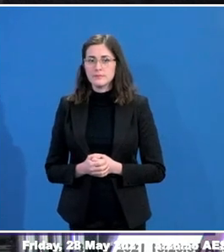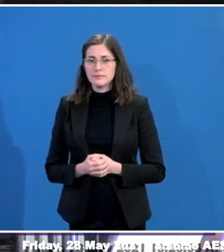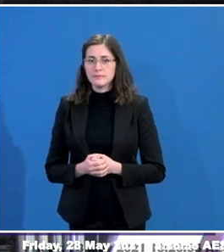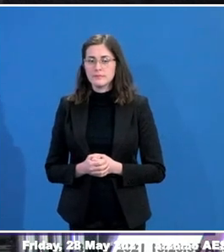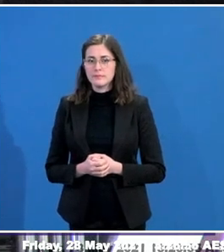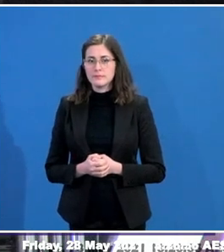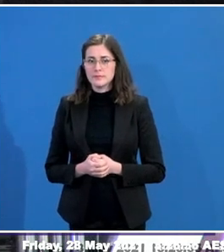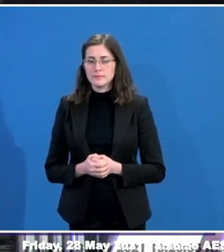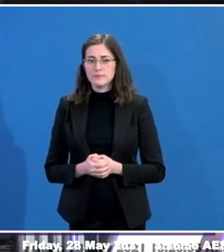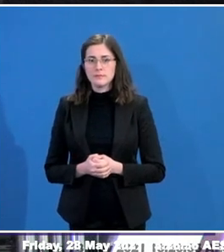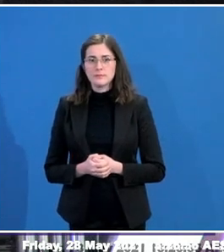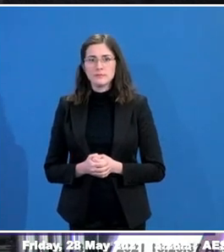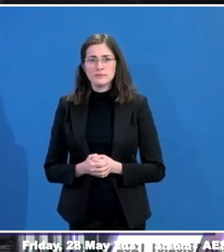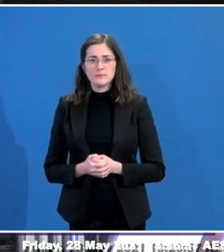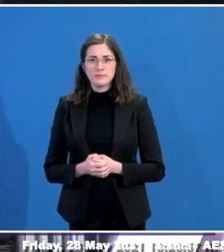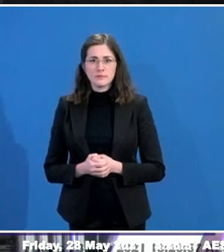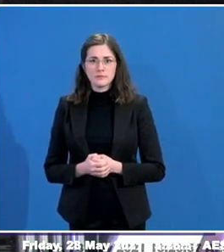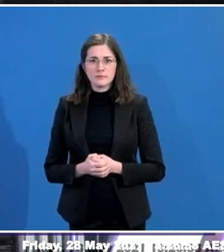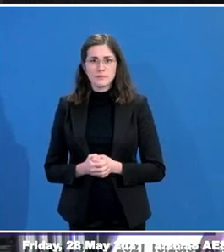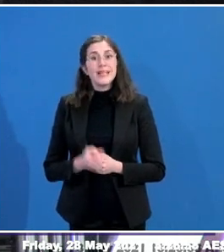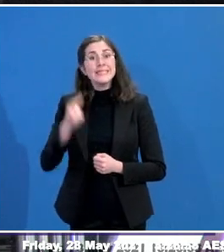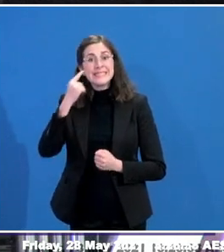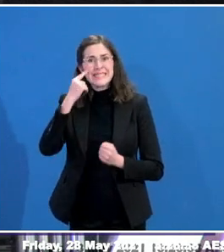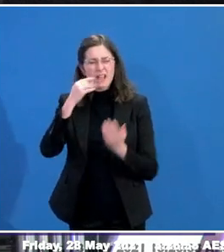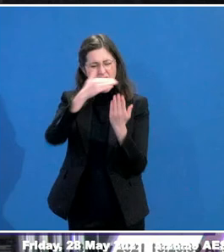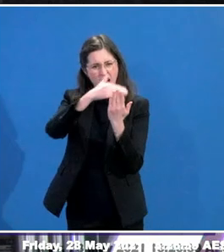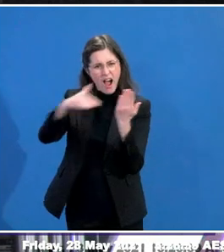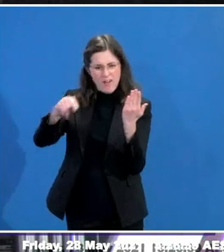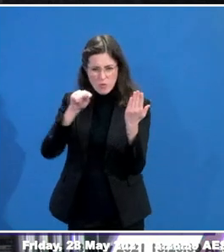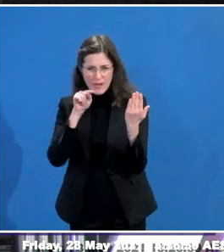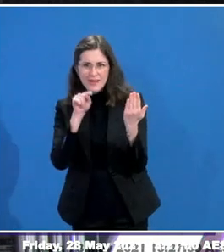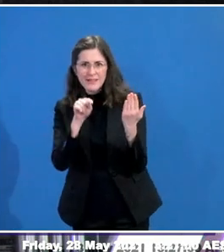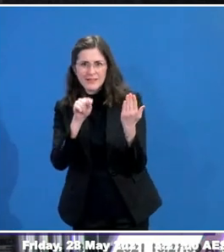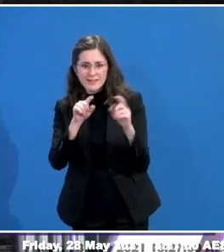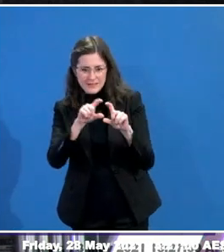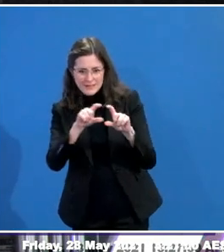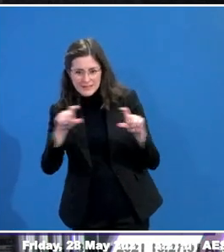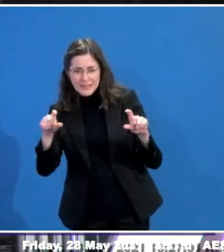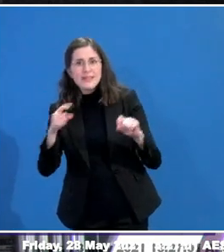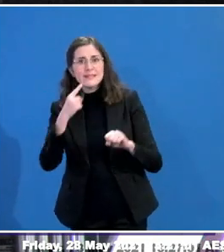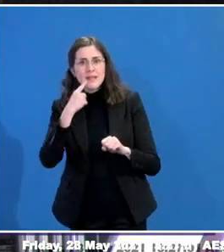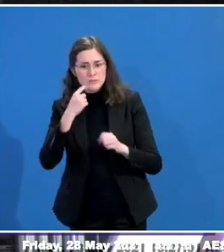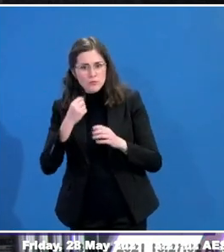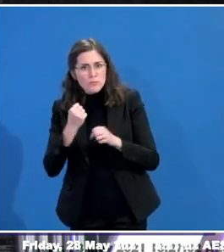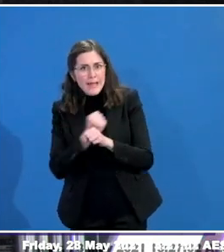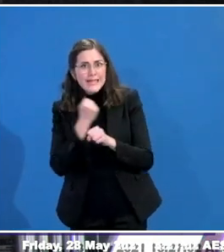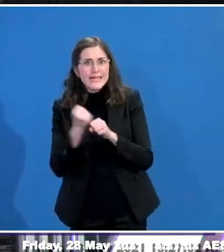that identifies halfway through the page, the paragraph starting: Developing a service agreement is a collaborative